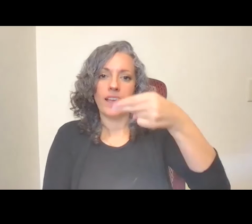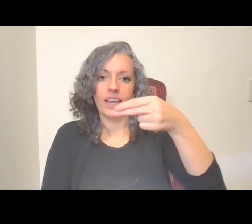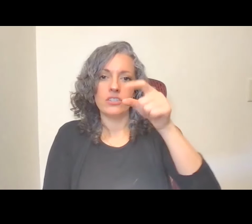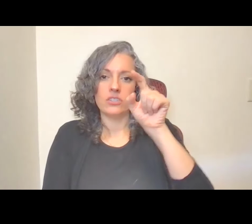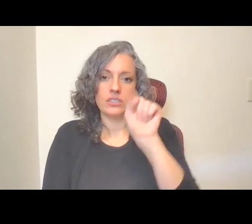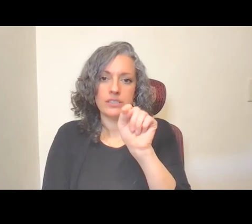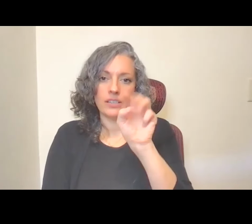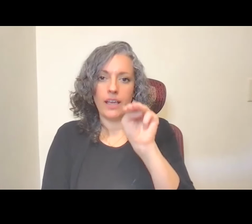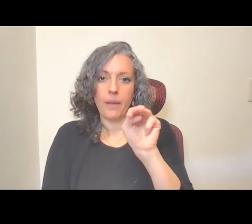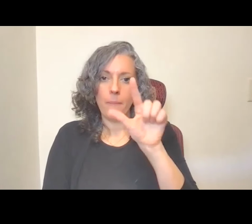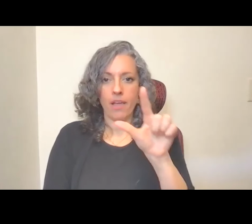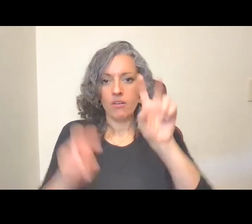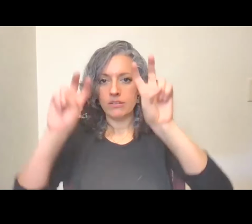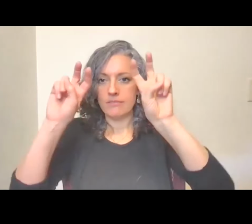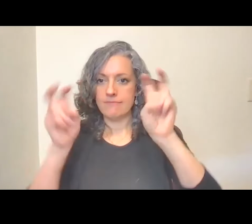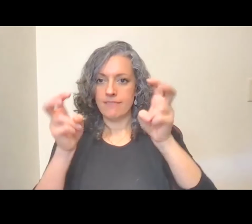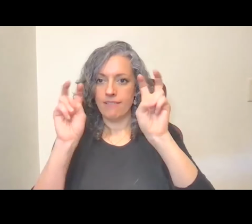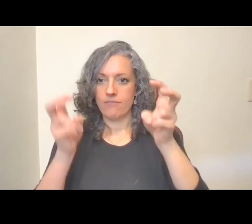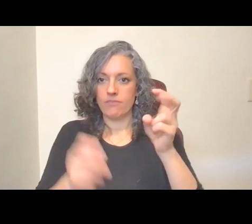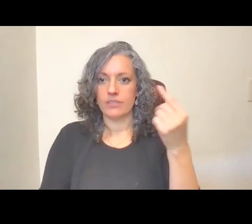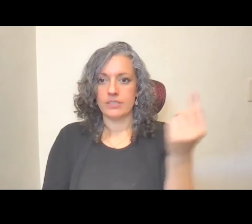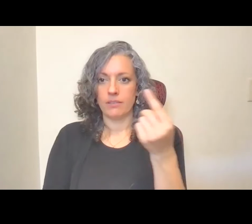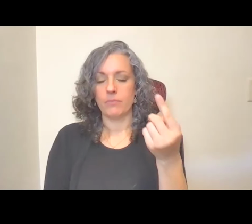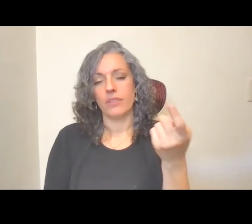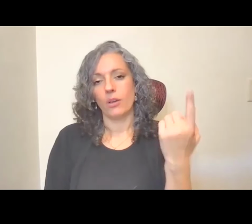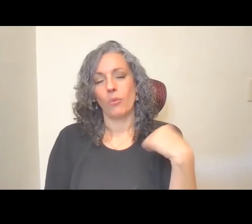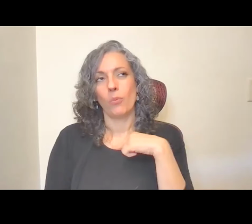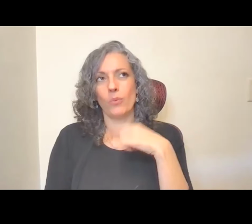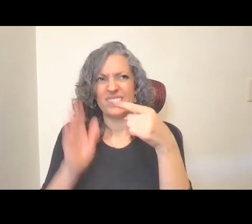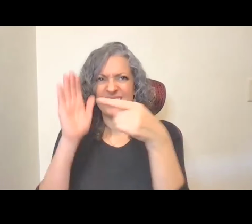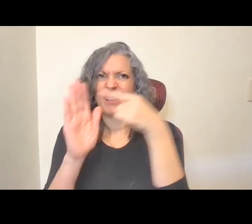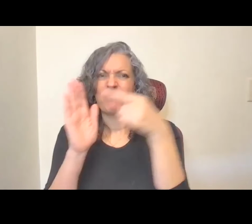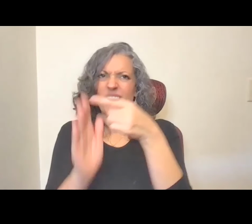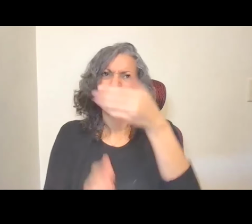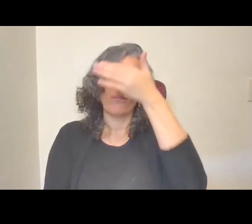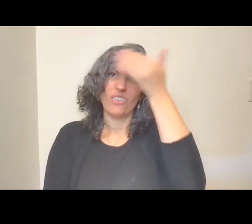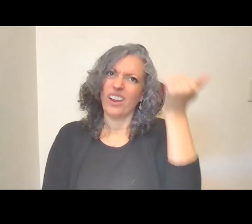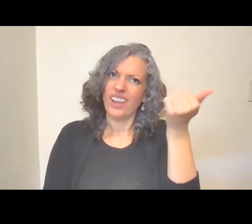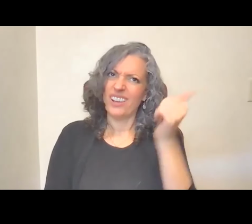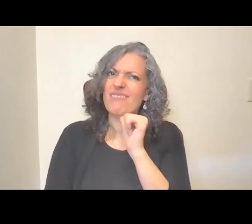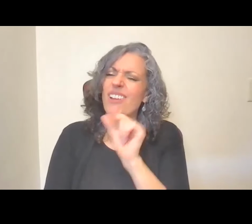which is something that gets often forgotten because we don't really see it but on the